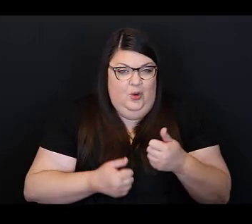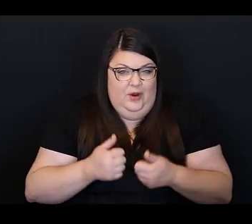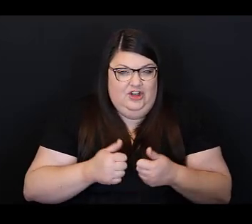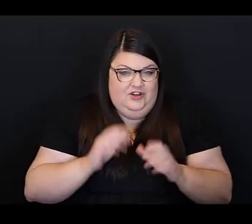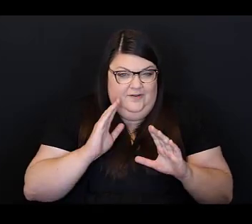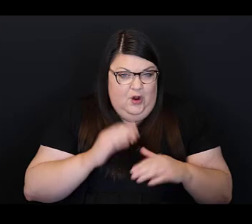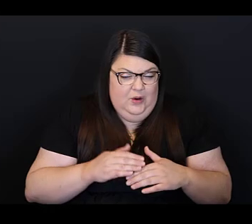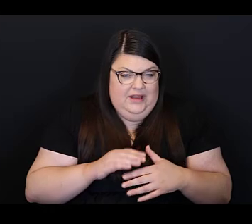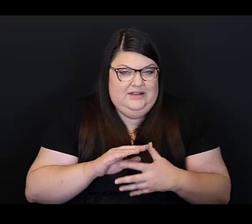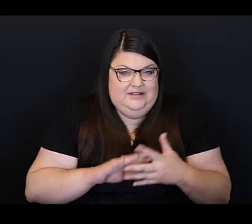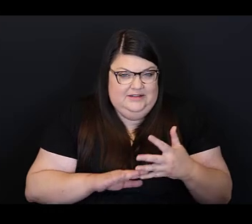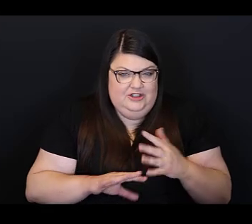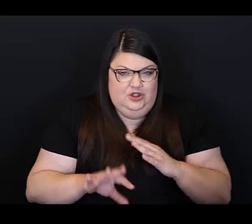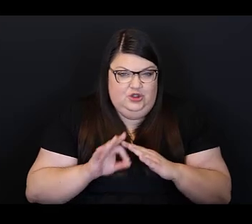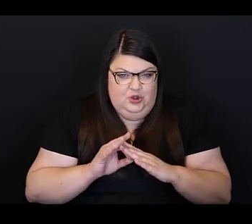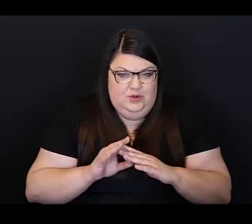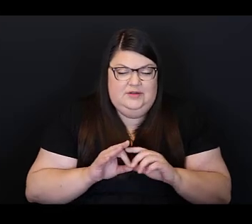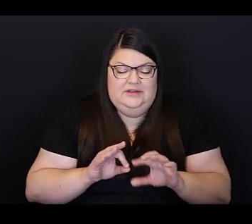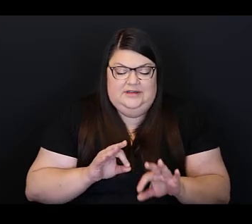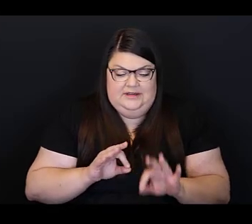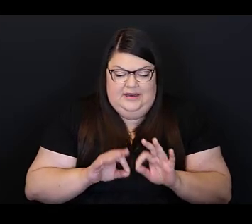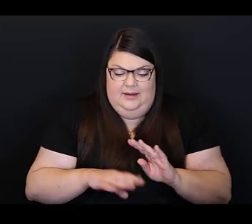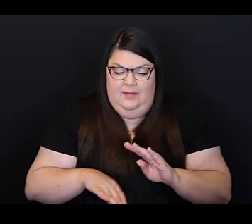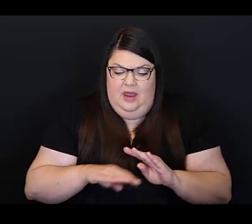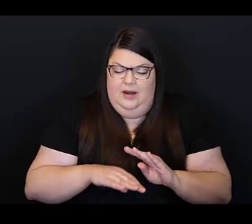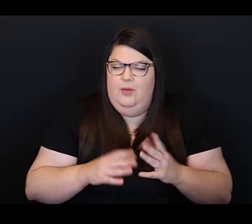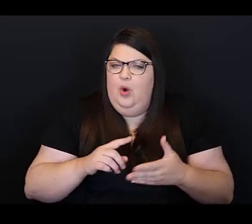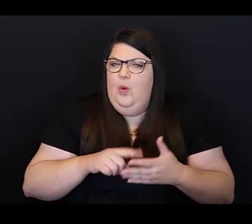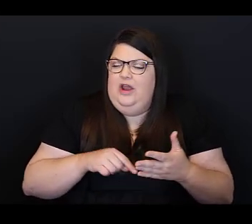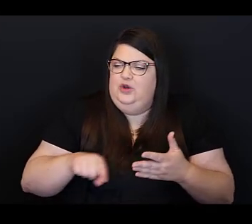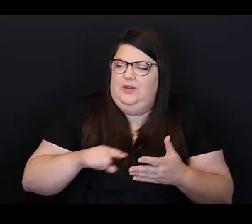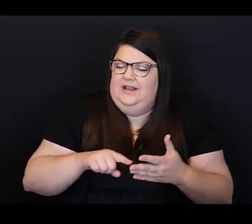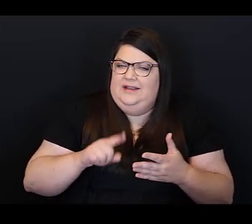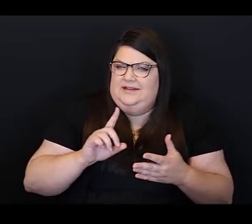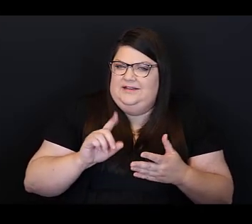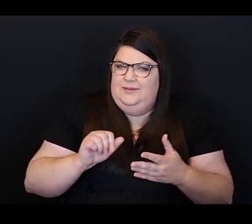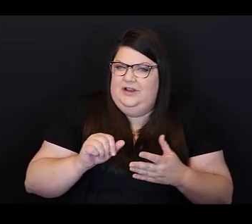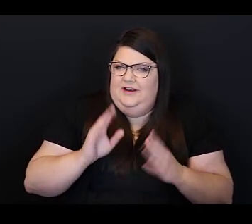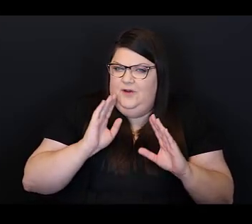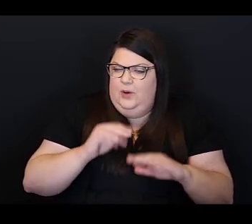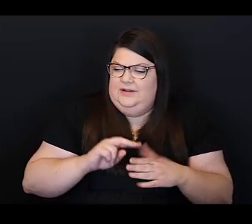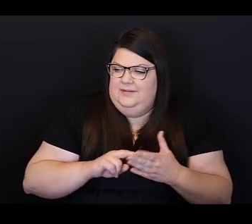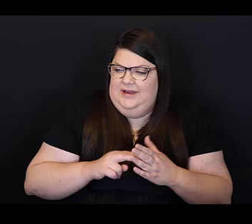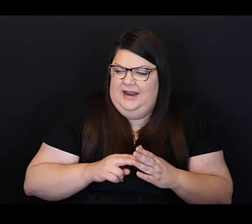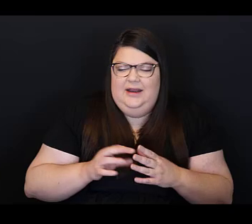disability focus or focuses to choose, select what do these disability focuses mean to go